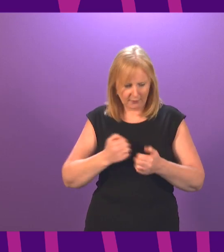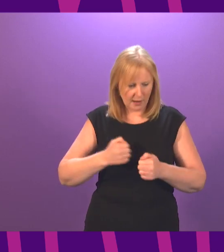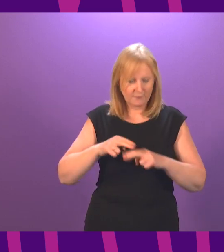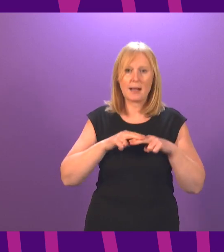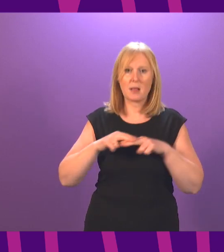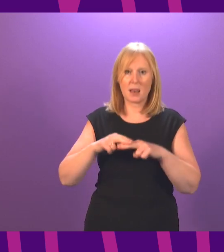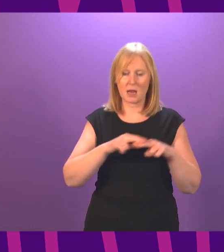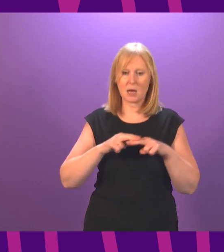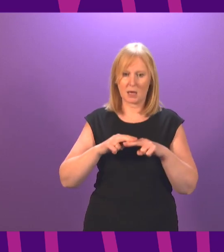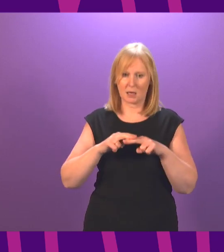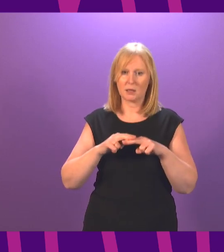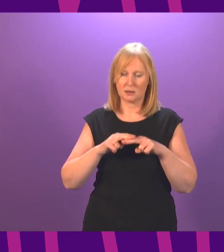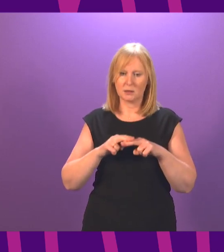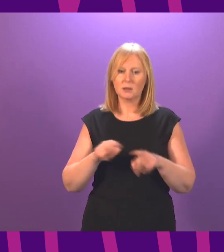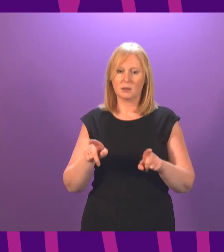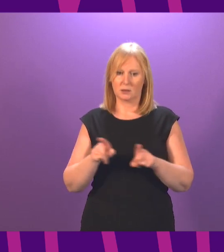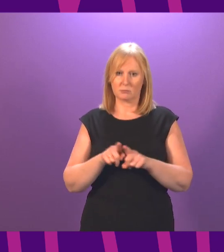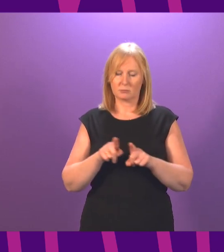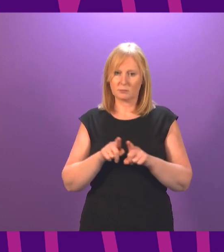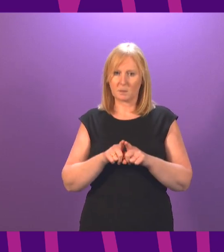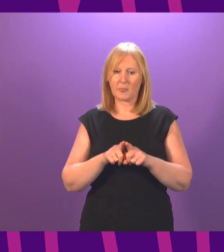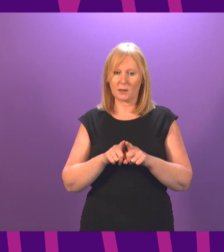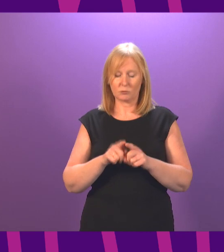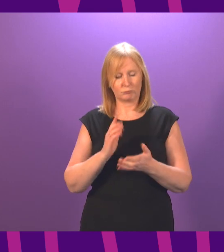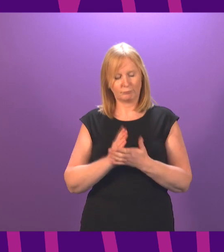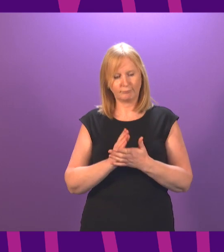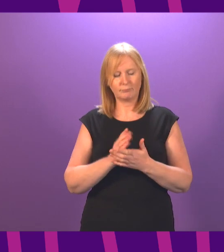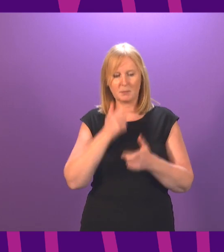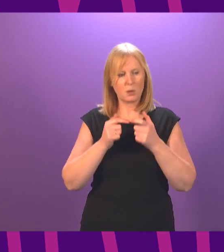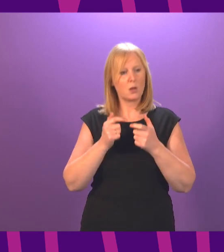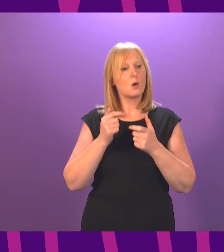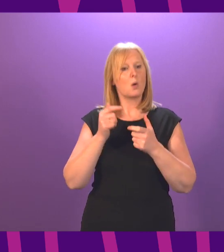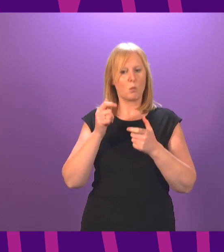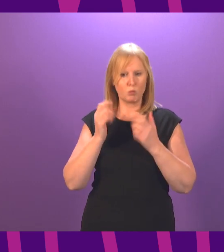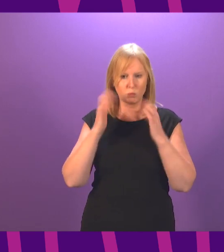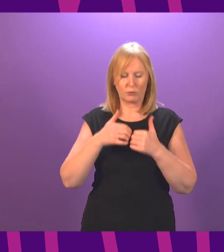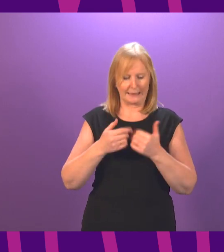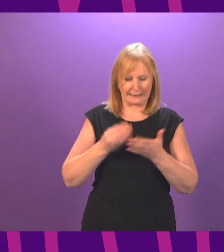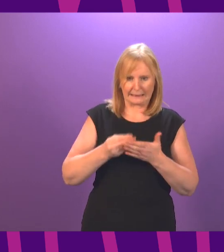households with dependent children say that they are already in serious financial difficulty.